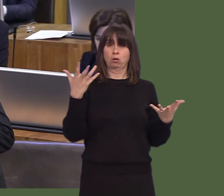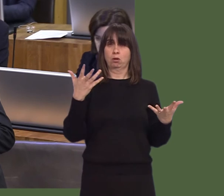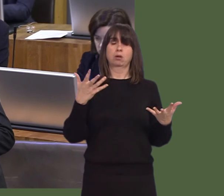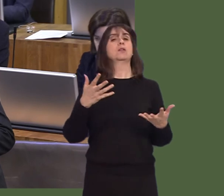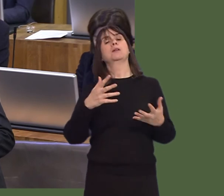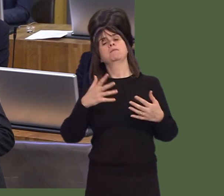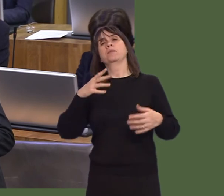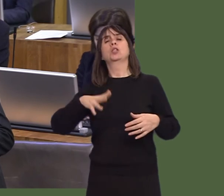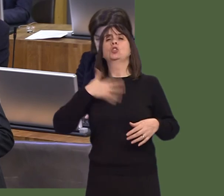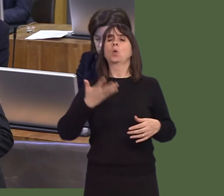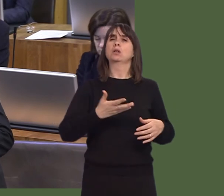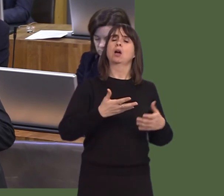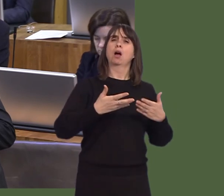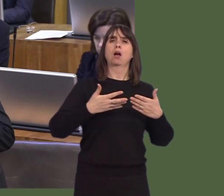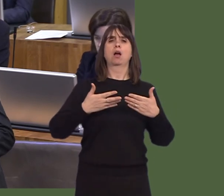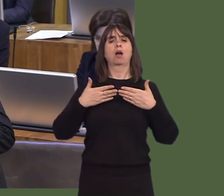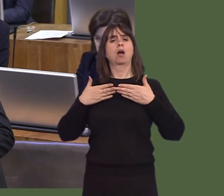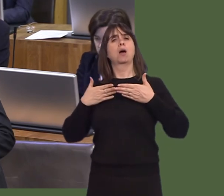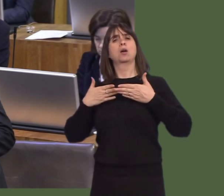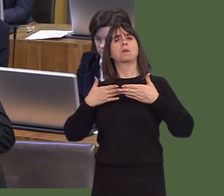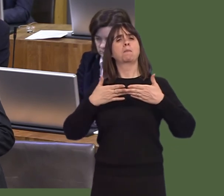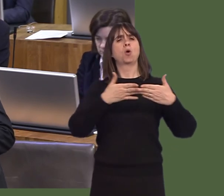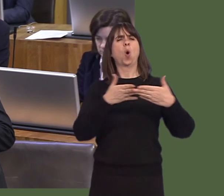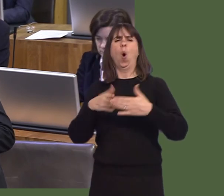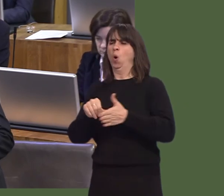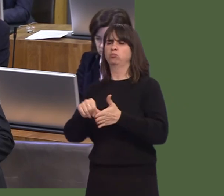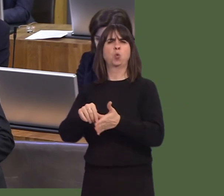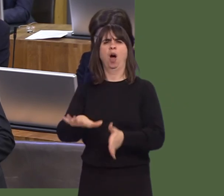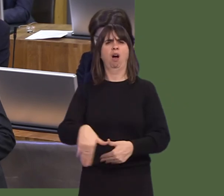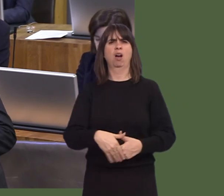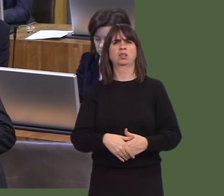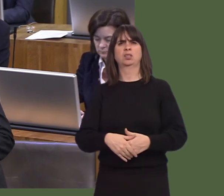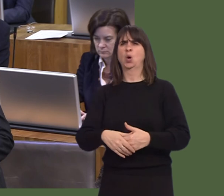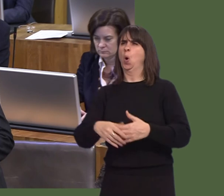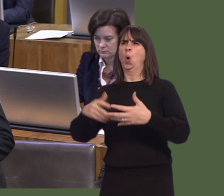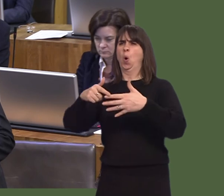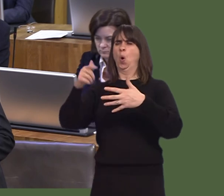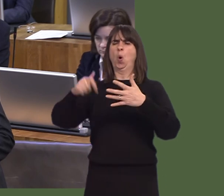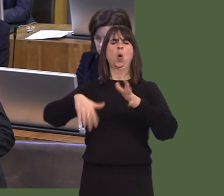I've been to many countries. The US, of course, is our biggest international investing country, I've been there.